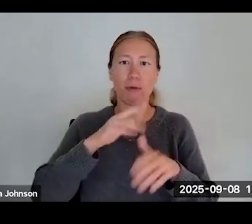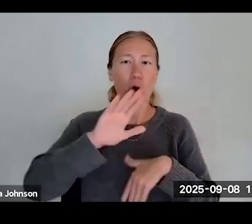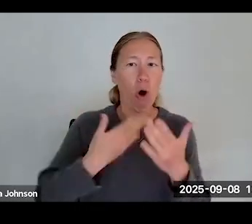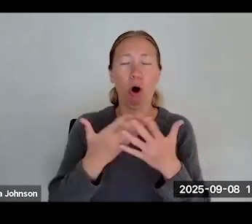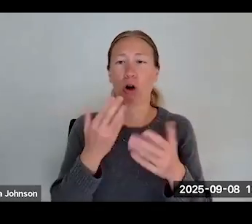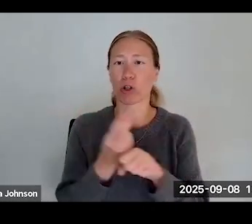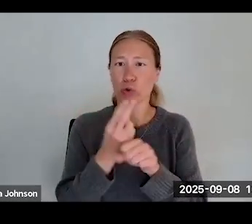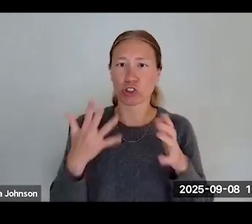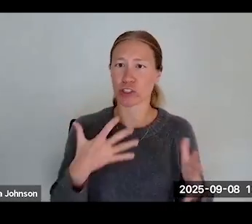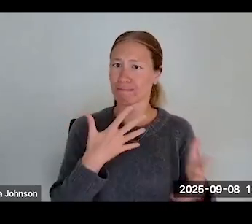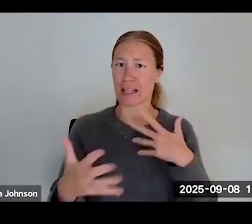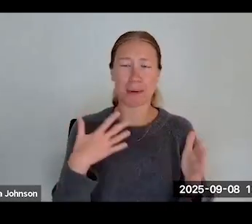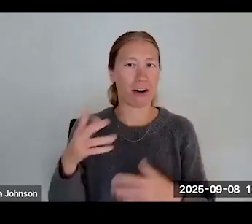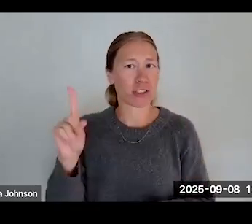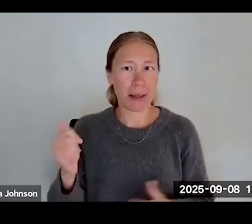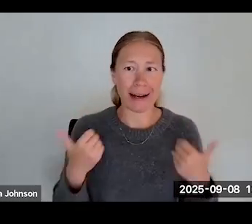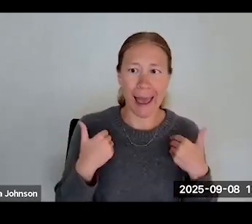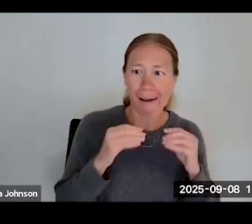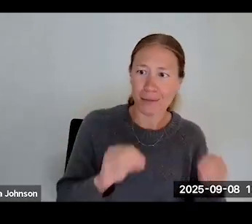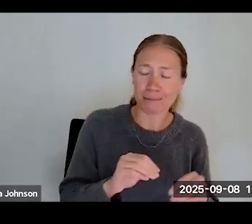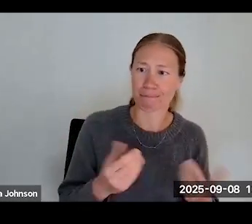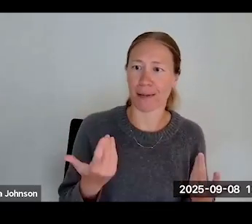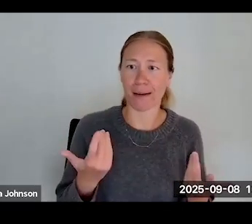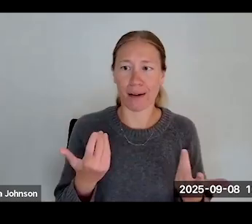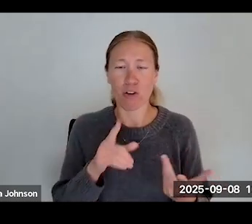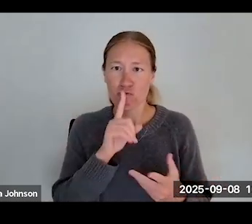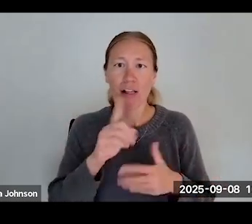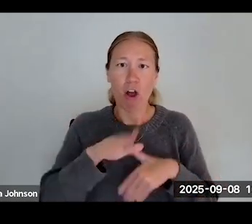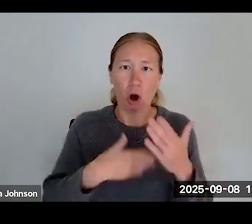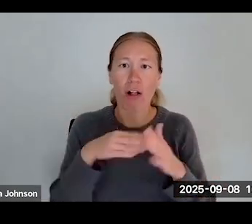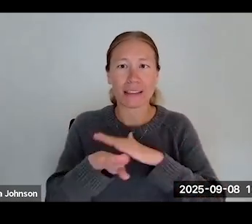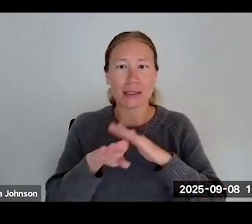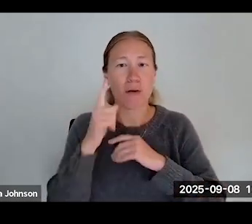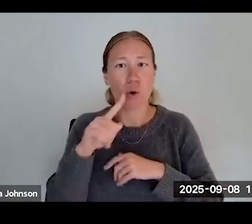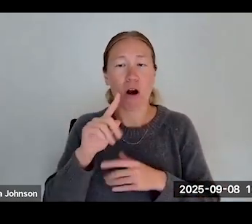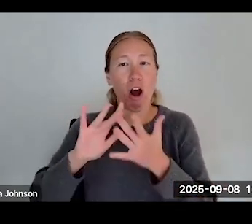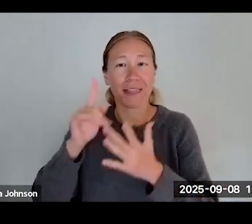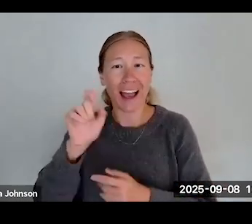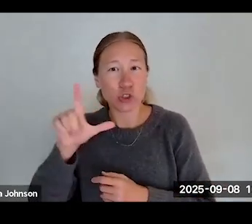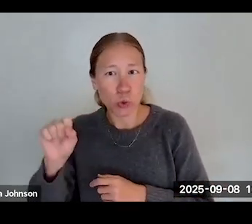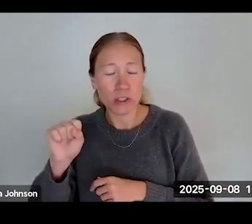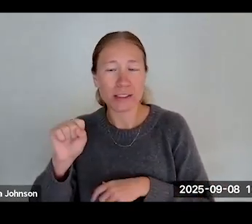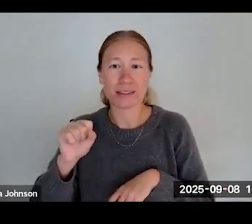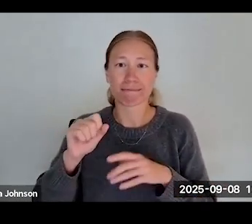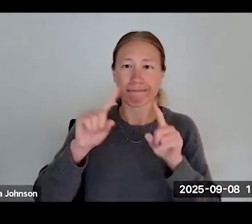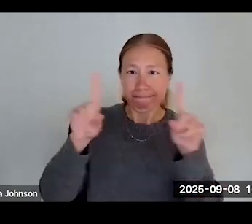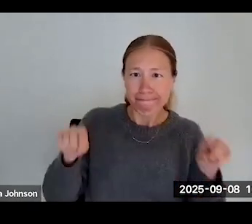have equivalent access to digital tools and interfaces. While accessibility is an aim of digital inclusion,